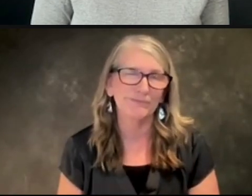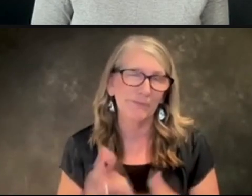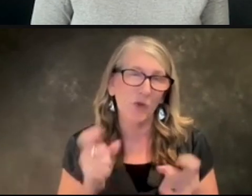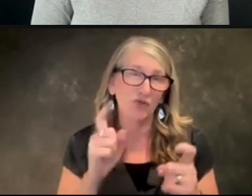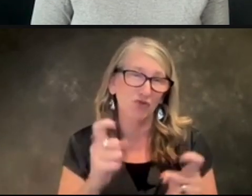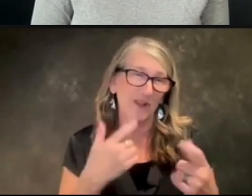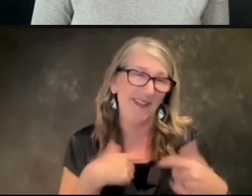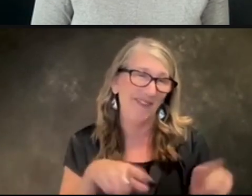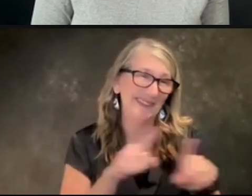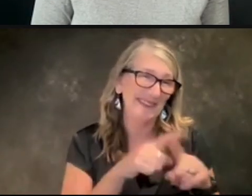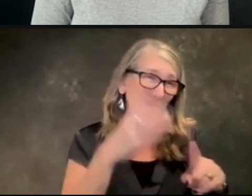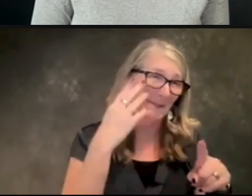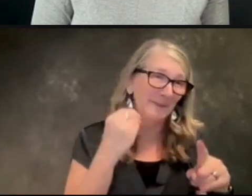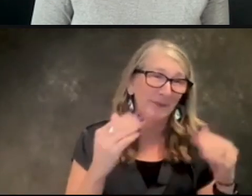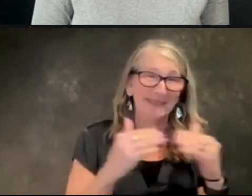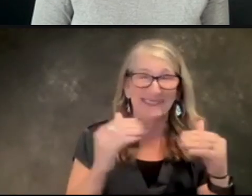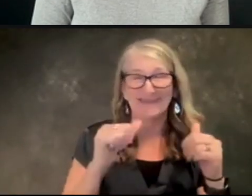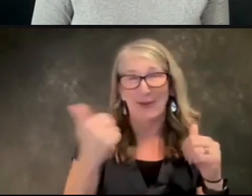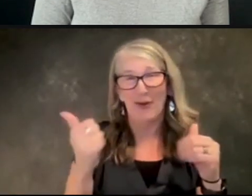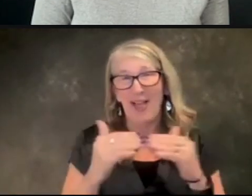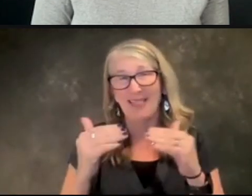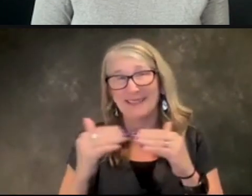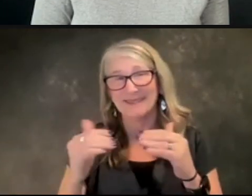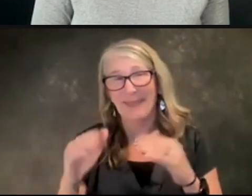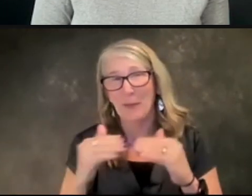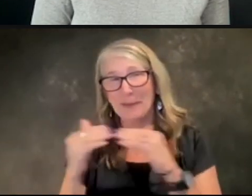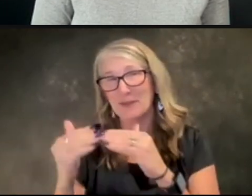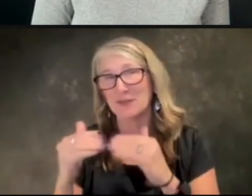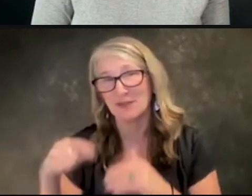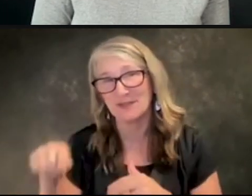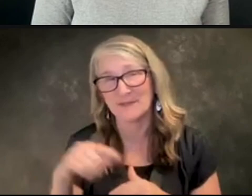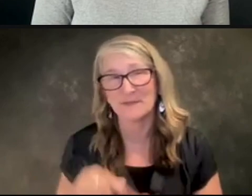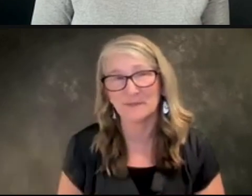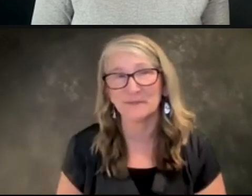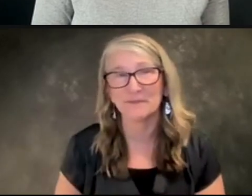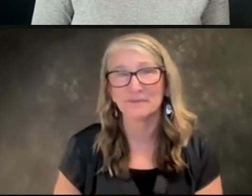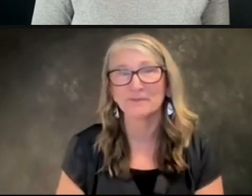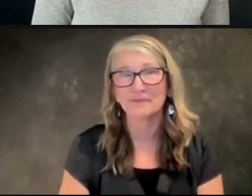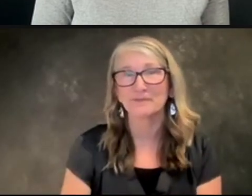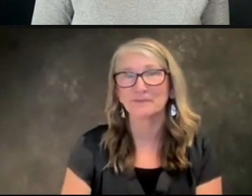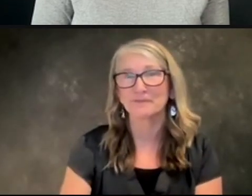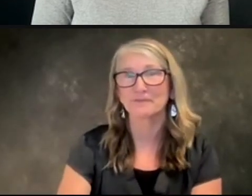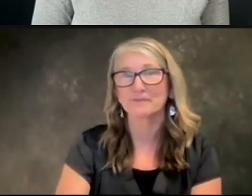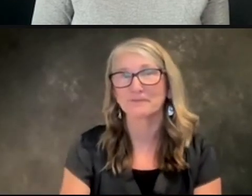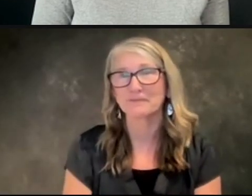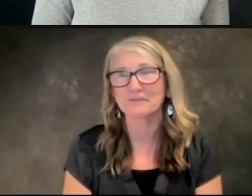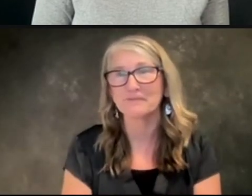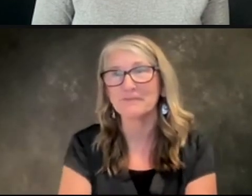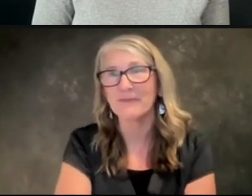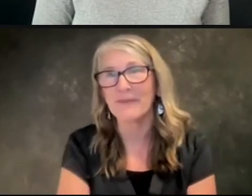but those extra activities as well. Again, it's all about providing an equitable access